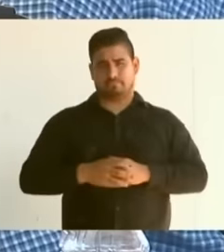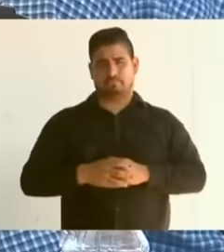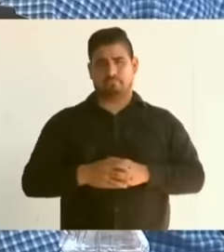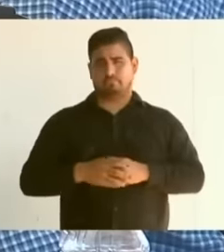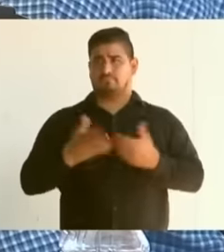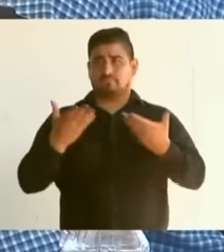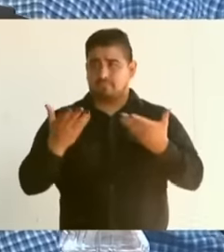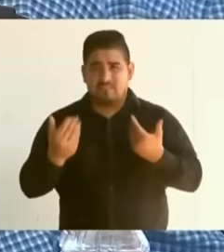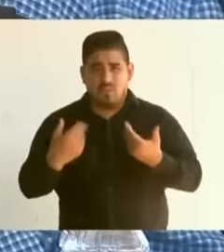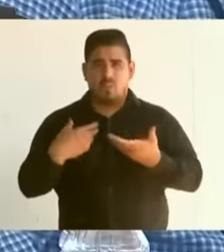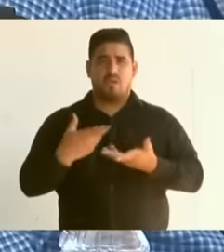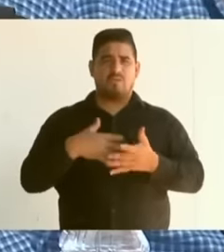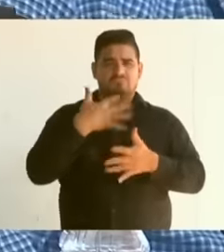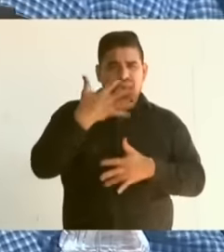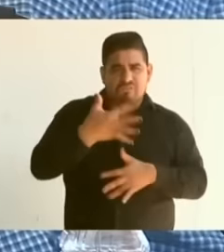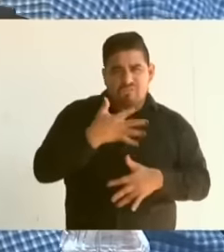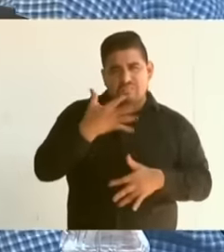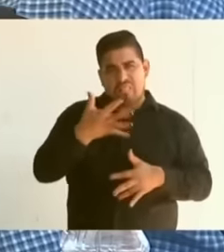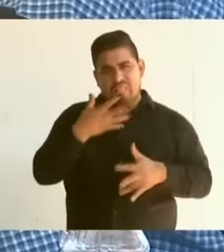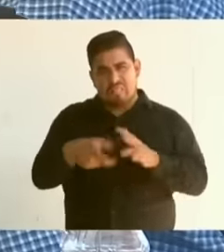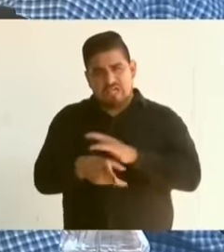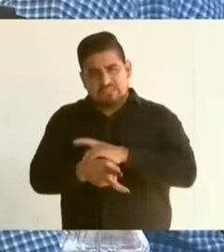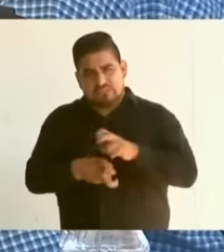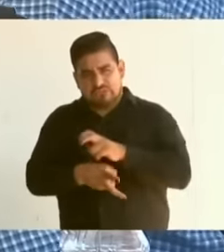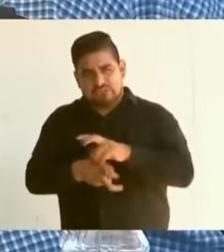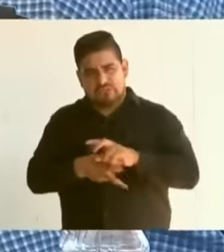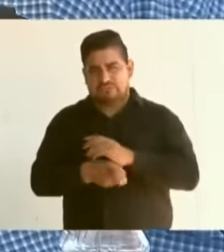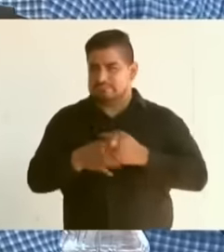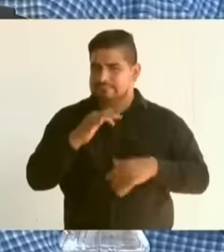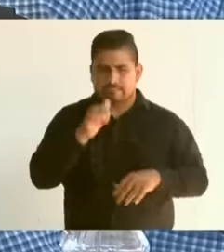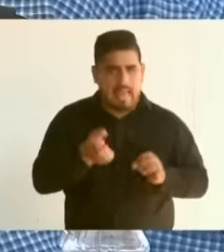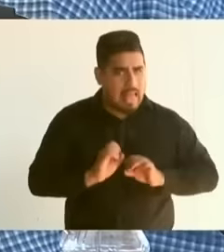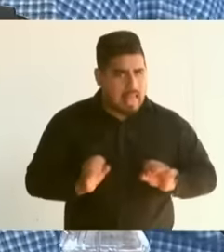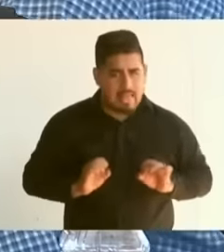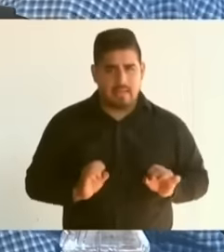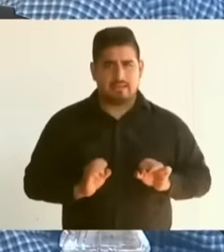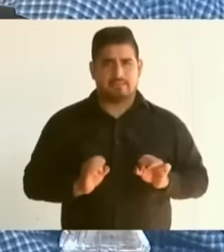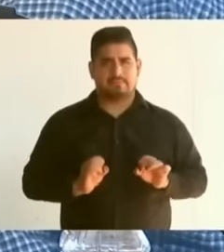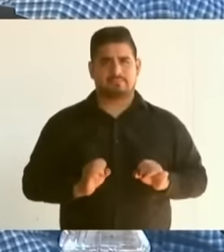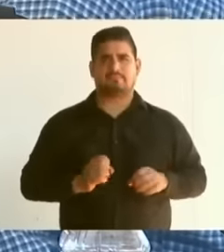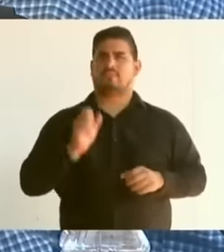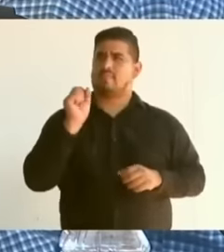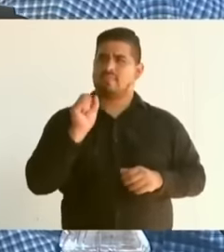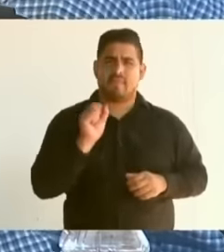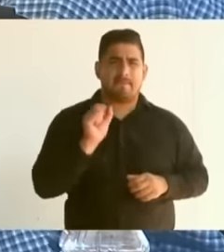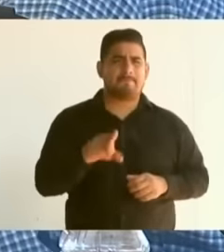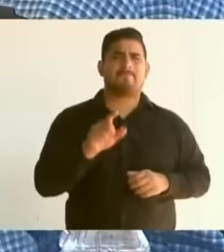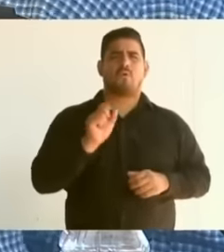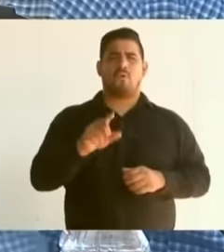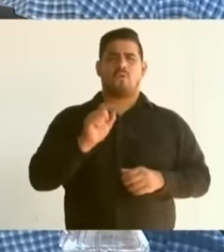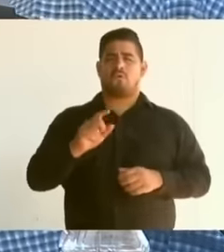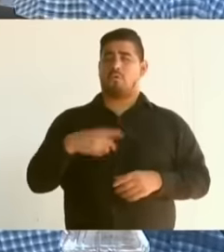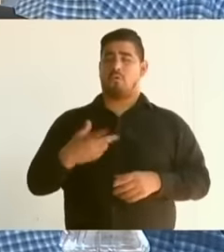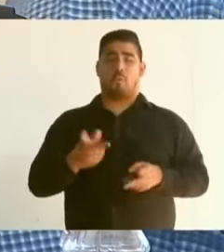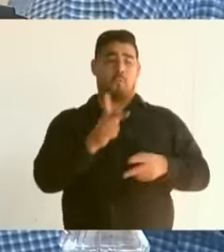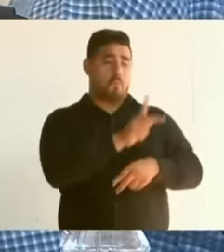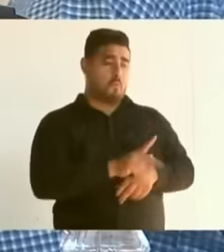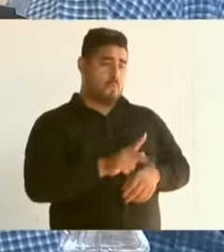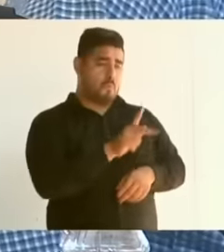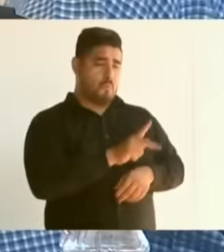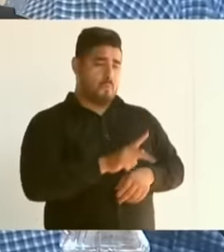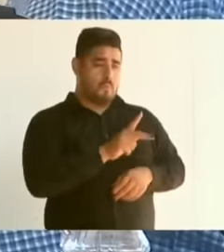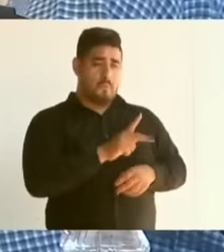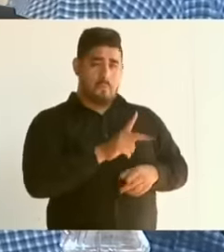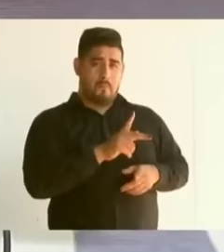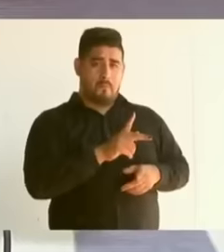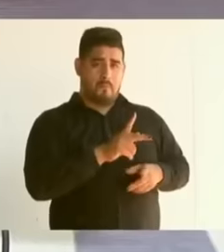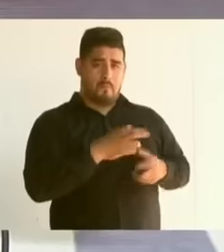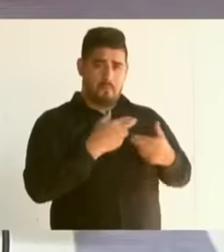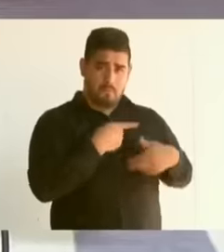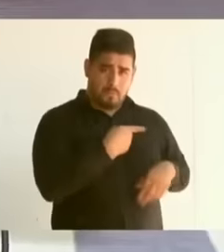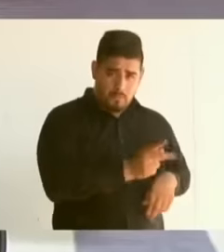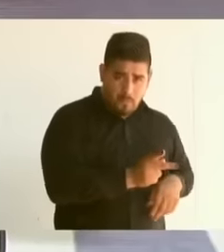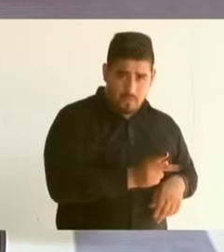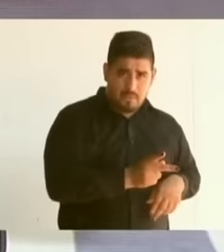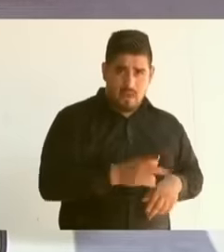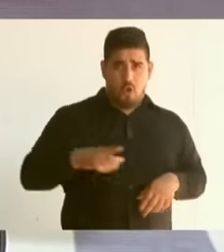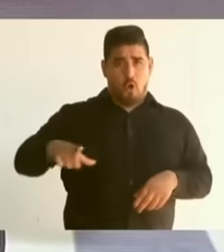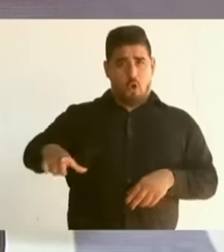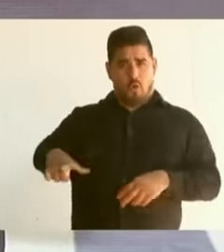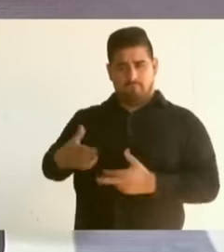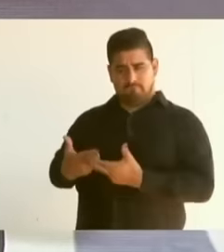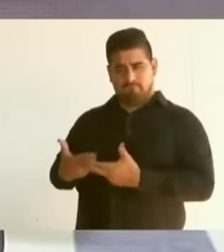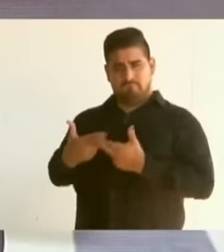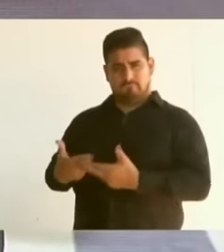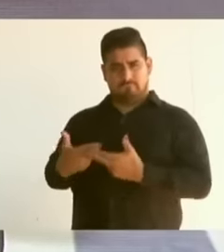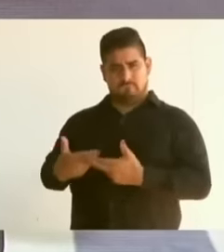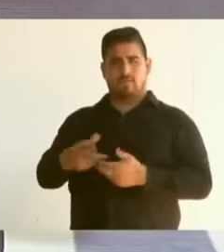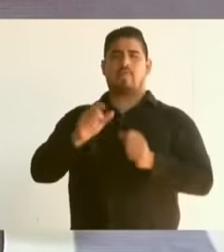corruption that there are never rich people with poor people and serving the people means